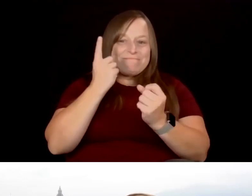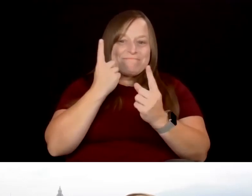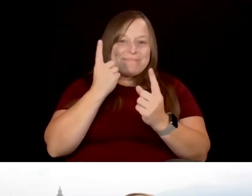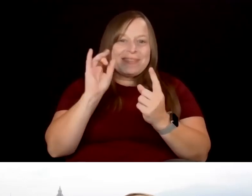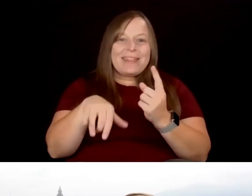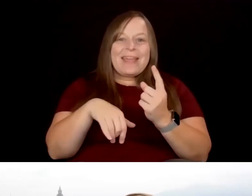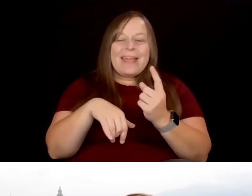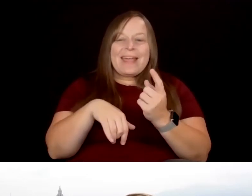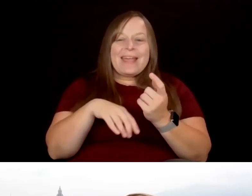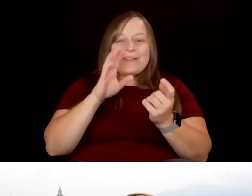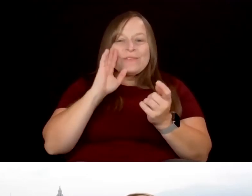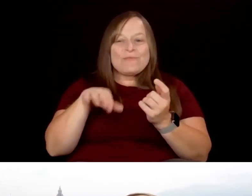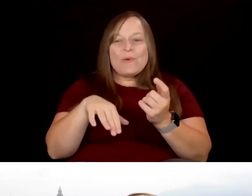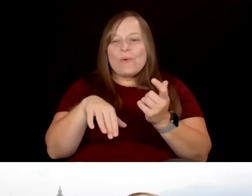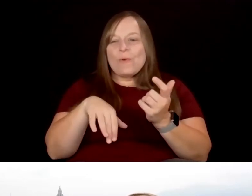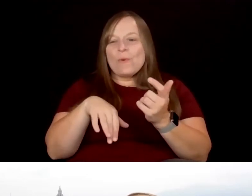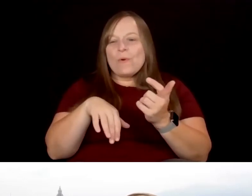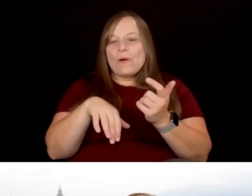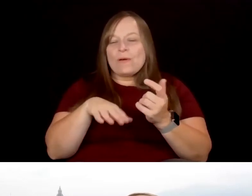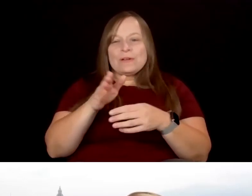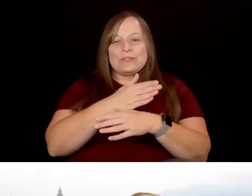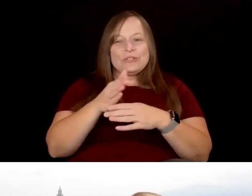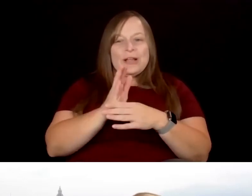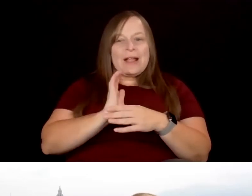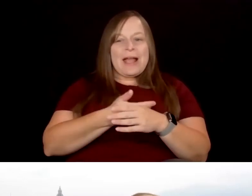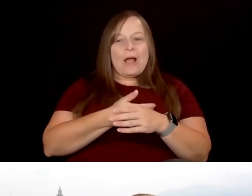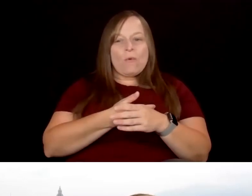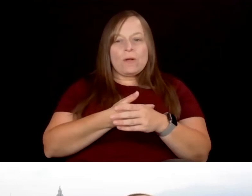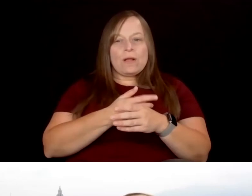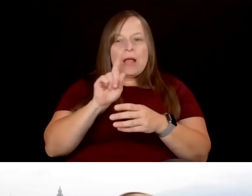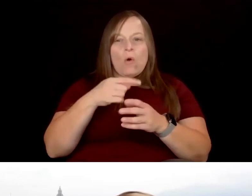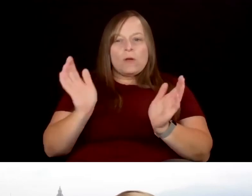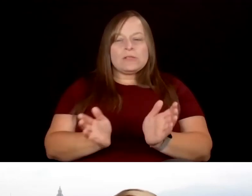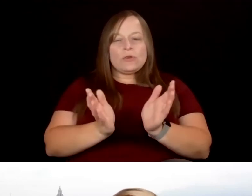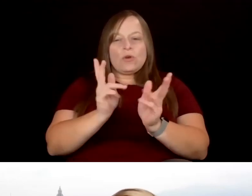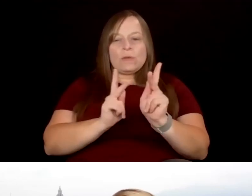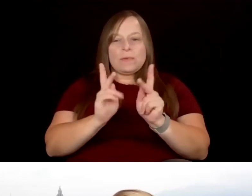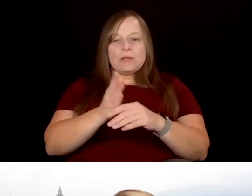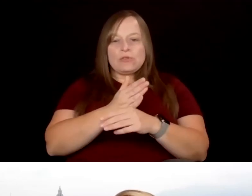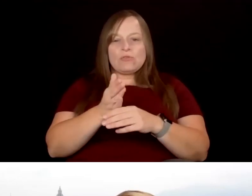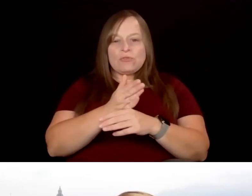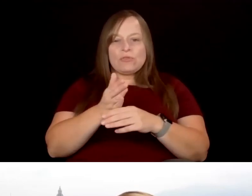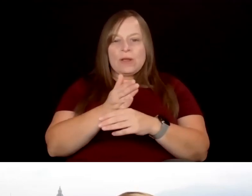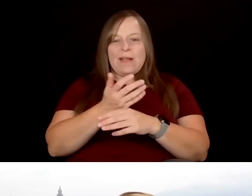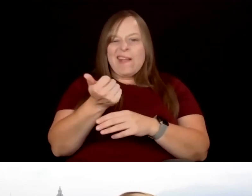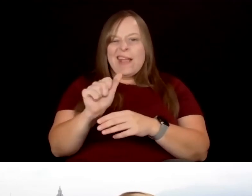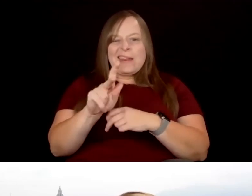And we can just share our, I just always encourage people to share any sort of efforts,